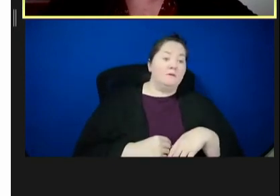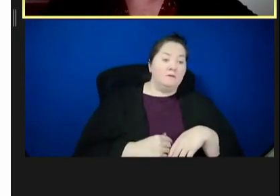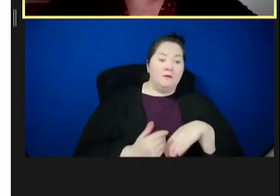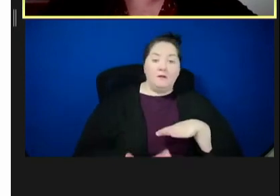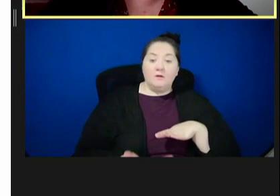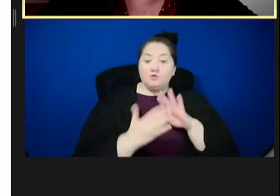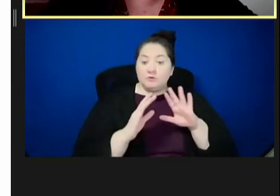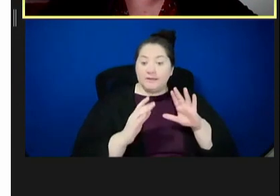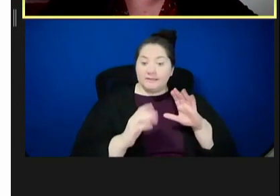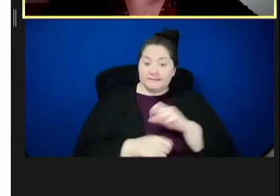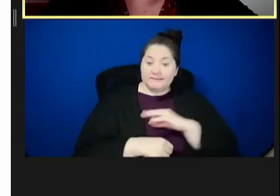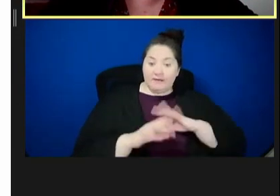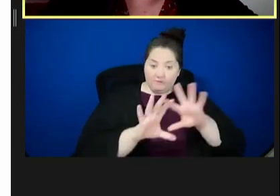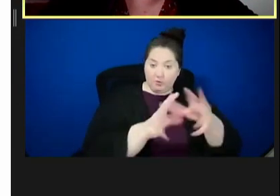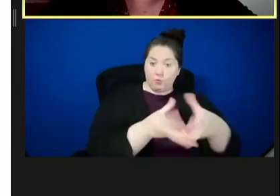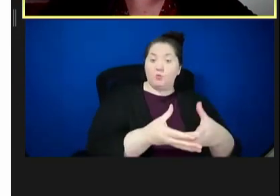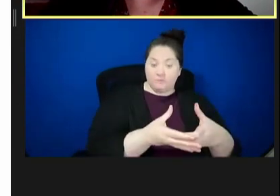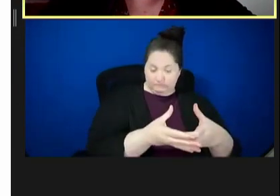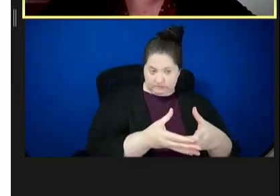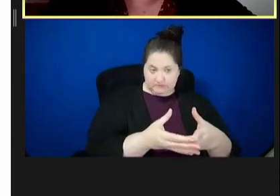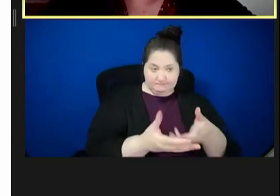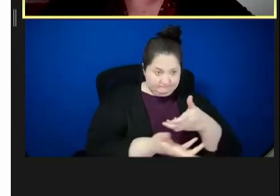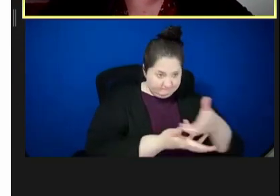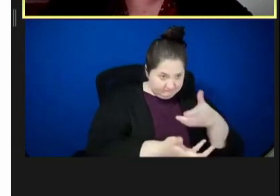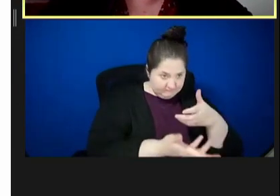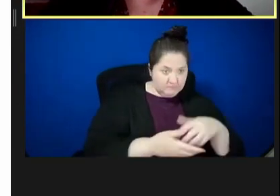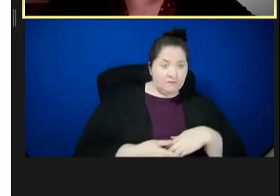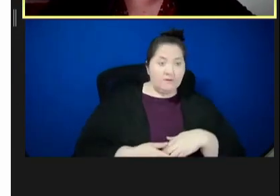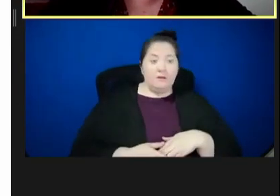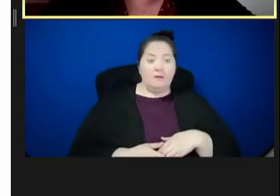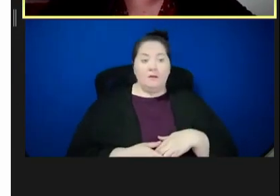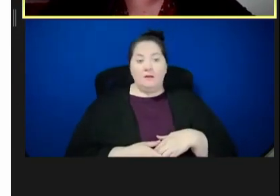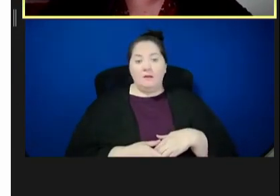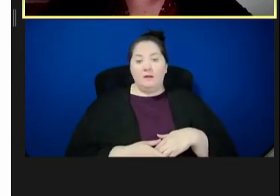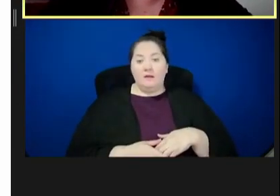when facilities addressed staff and cohort -- they would take the kitchen staff or the